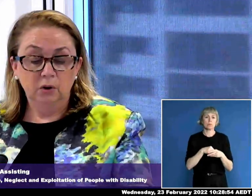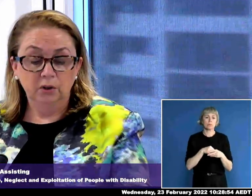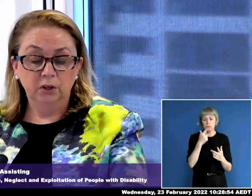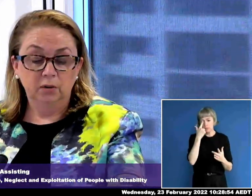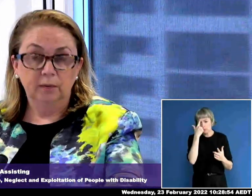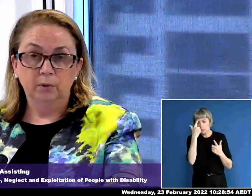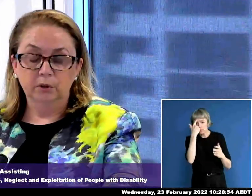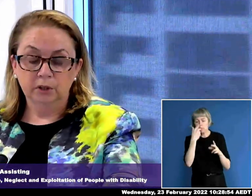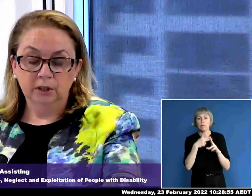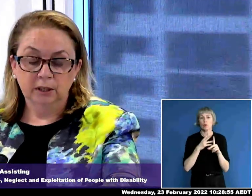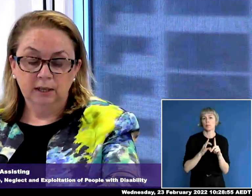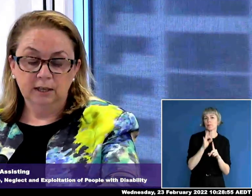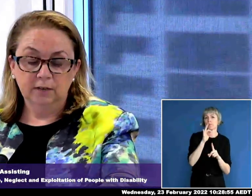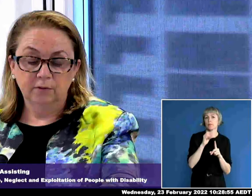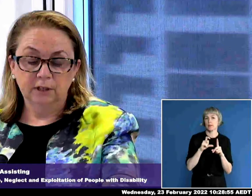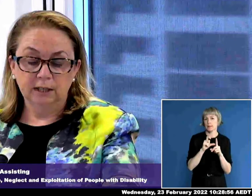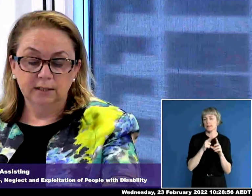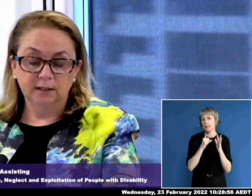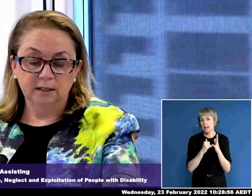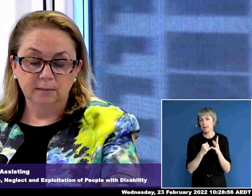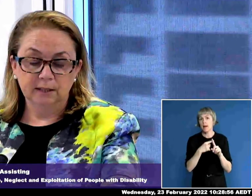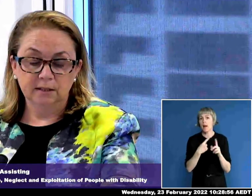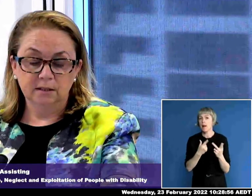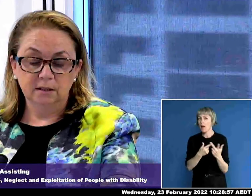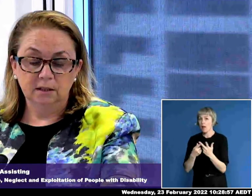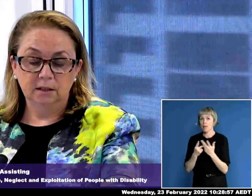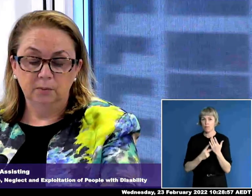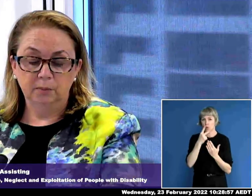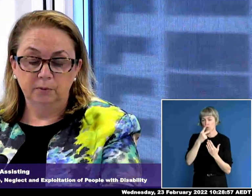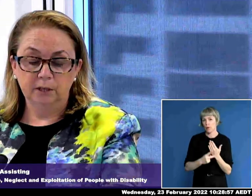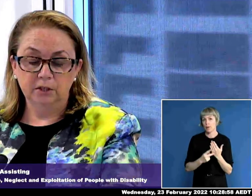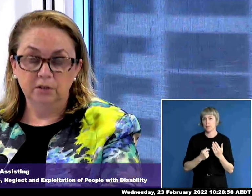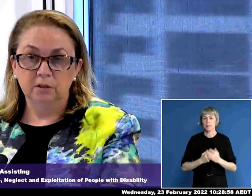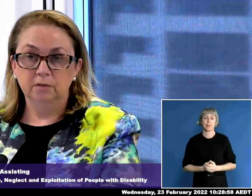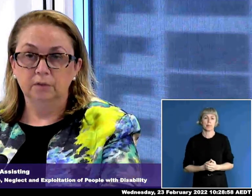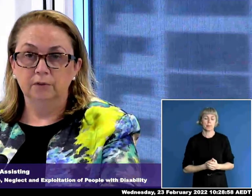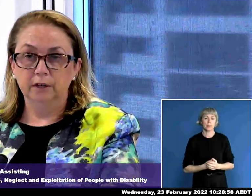ongoing work and have regard to these matters in the preparation of the final